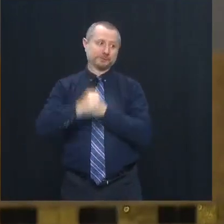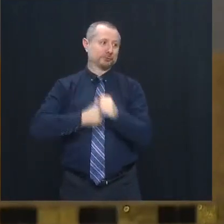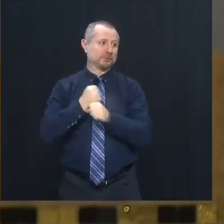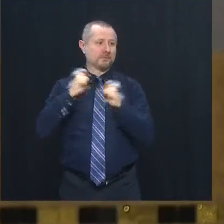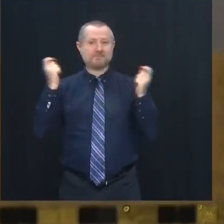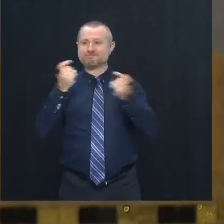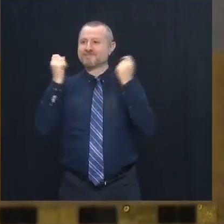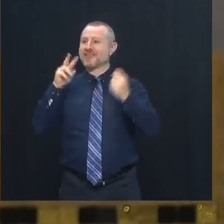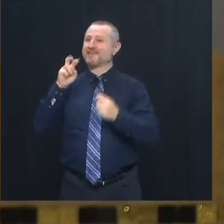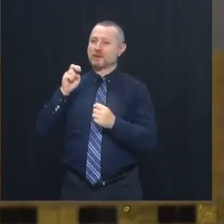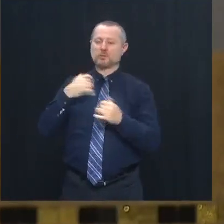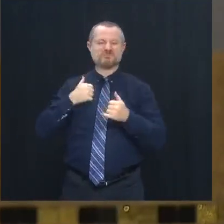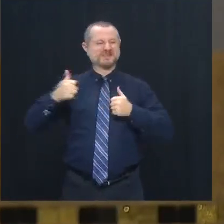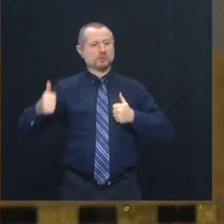AND CELEBRATE A SOCIALLY